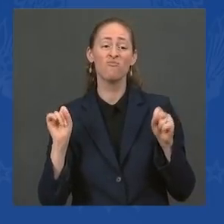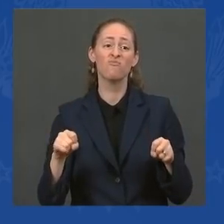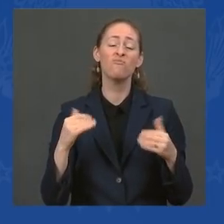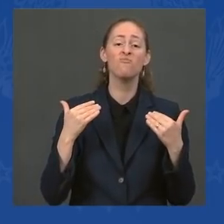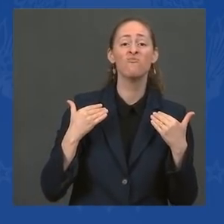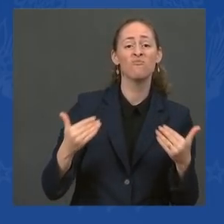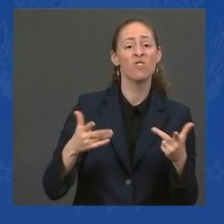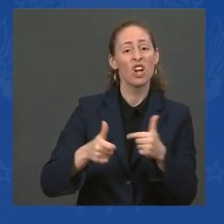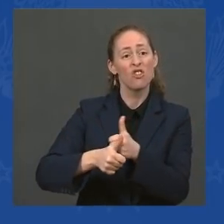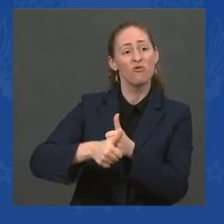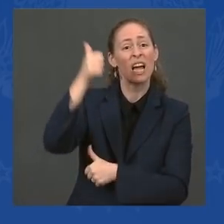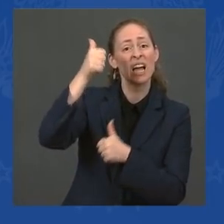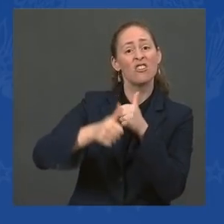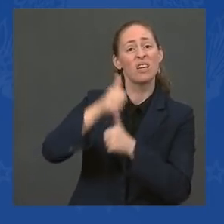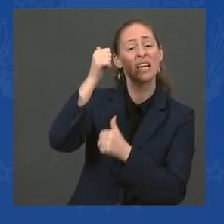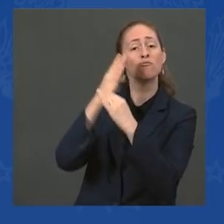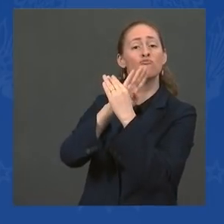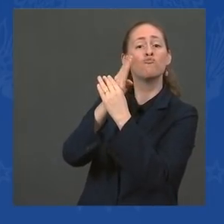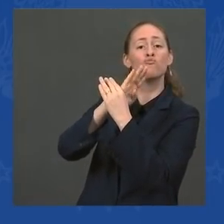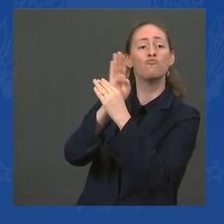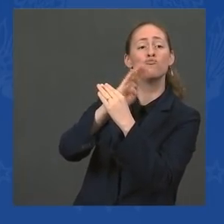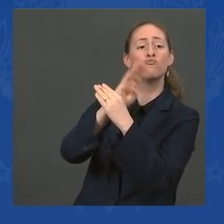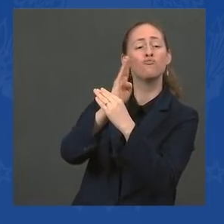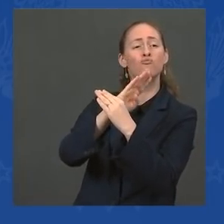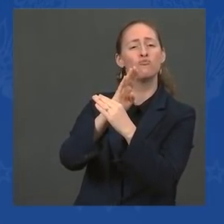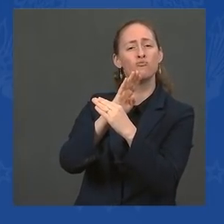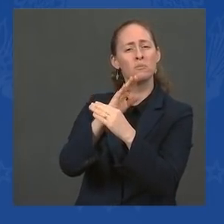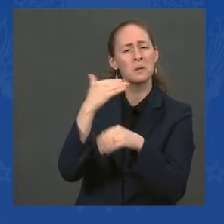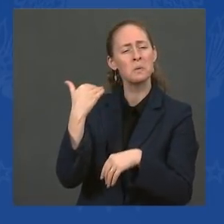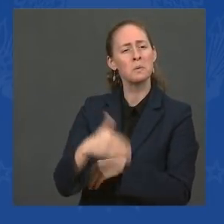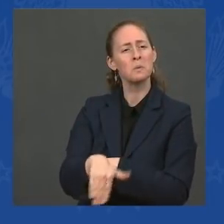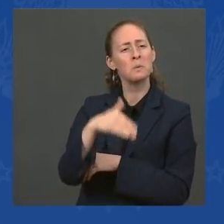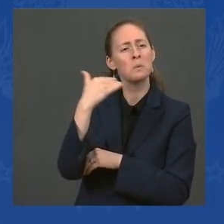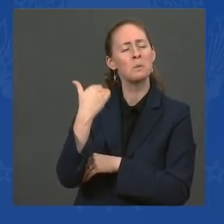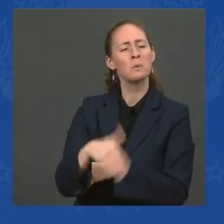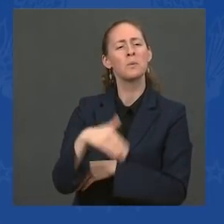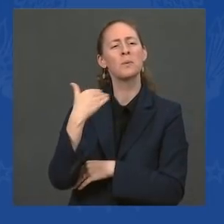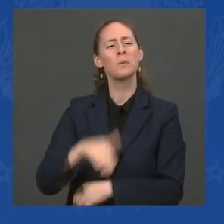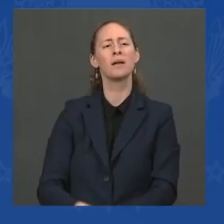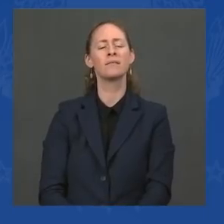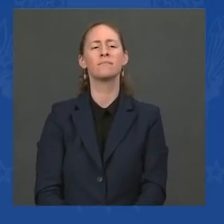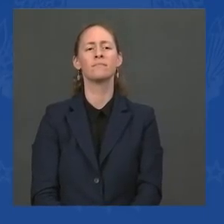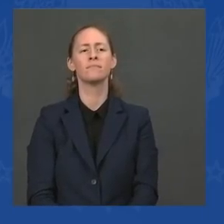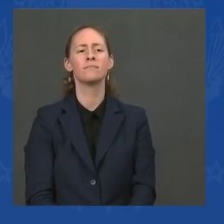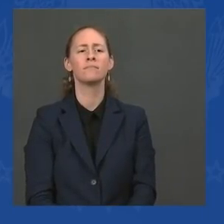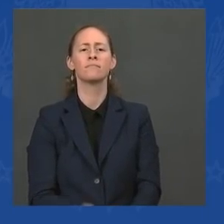Now it's a meteor headed to crash into our economy. We should all want to stop it -- stop it immediately.